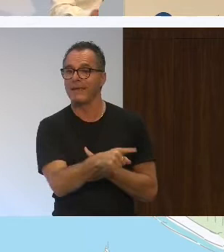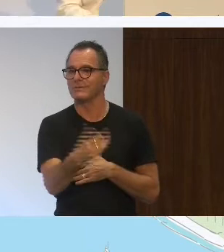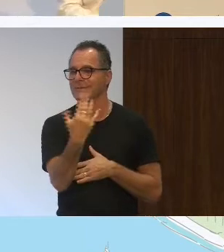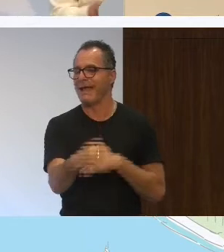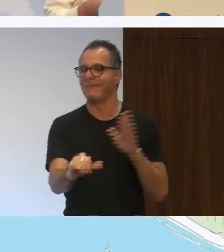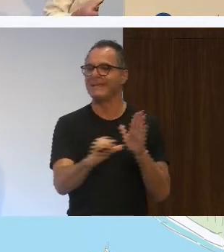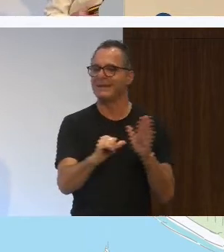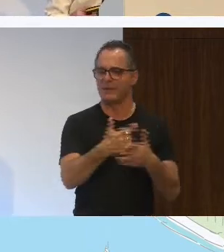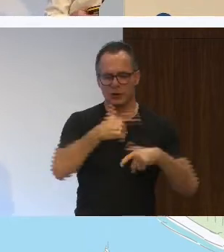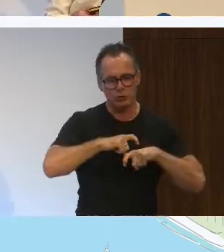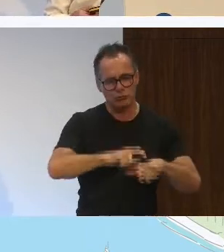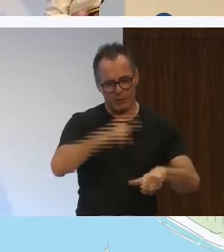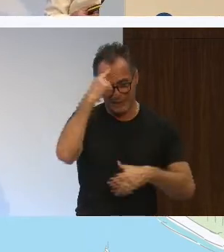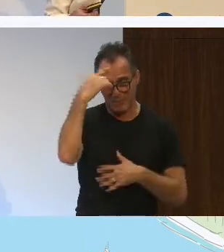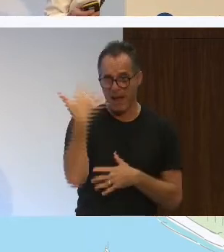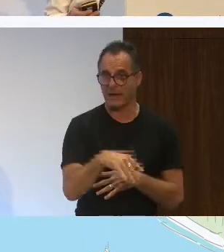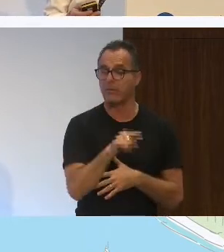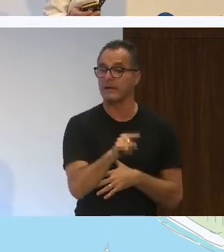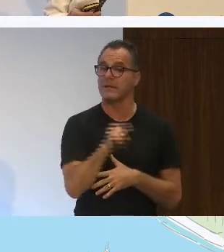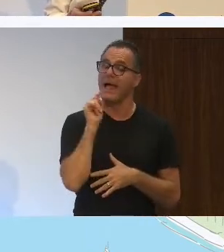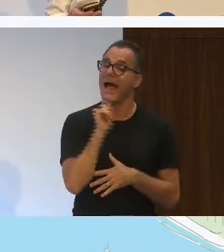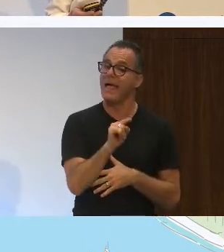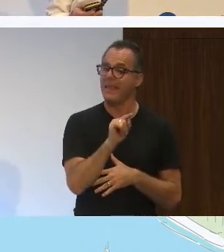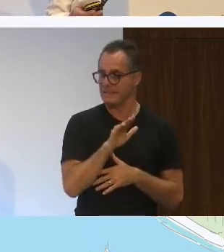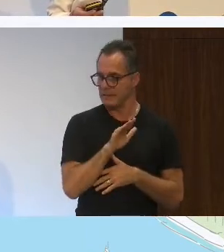chronic migraine and is an external vagus nerve stimulator.